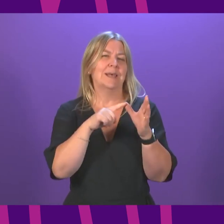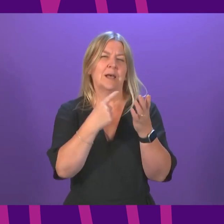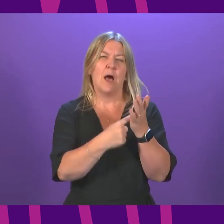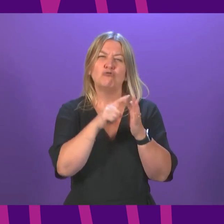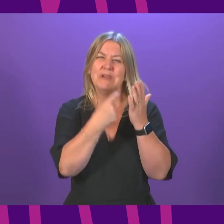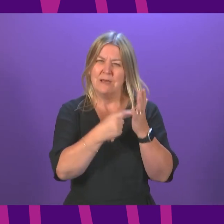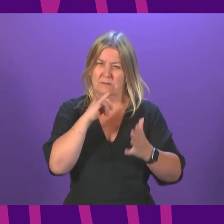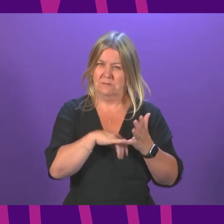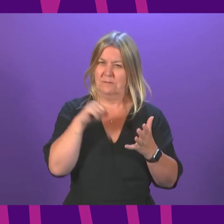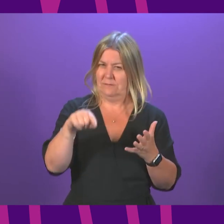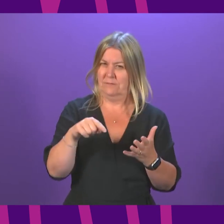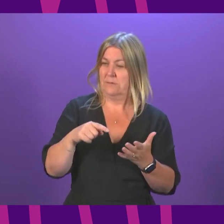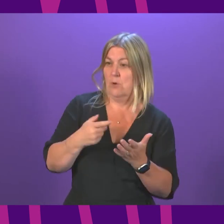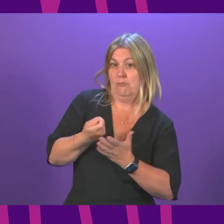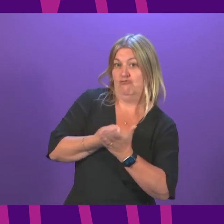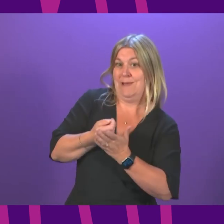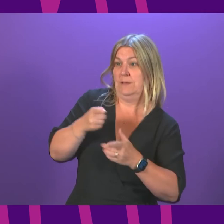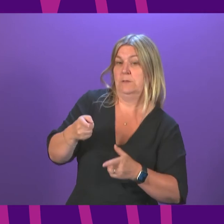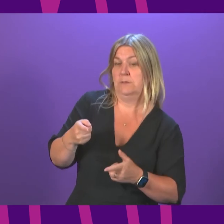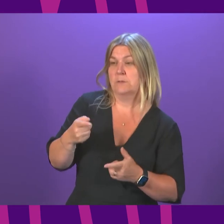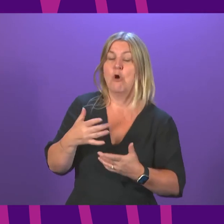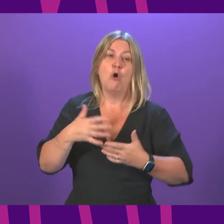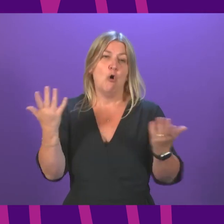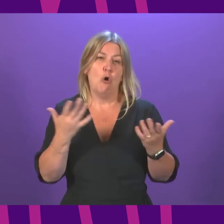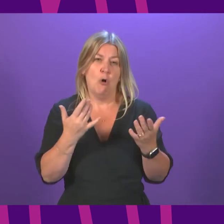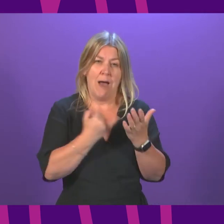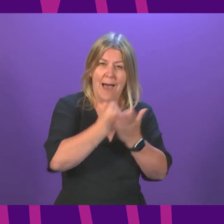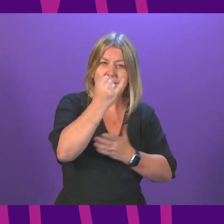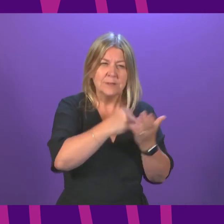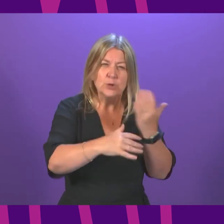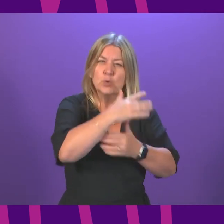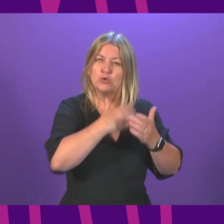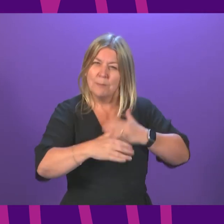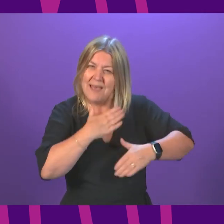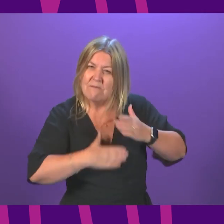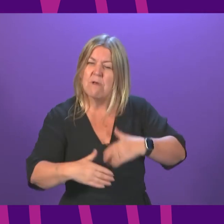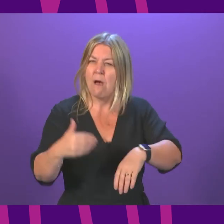pursue a shallow understanding of recovery and not to race back to business as usual